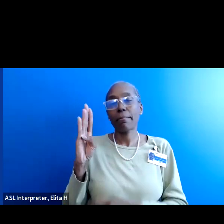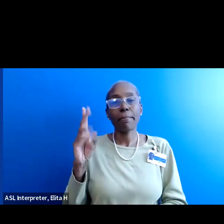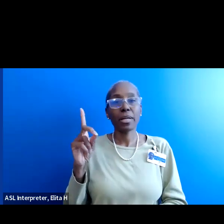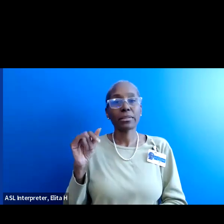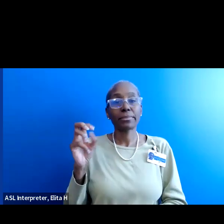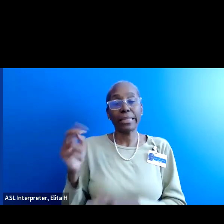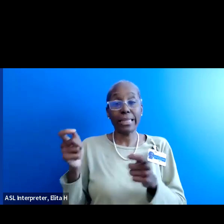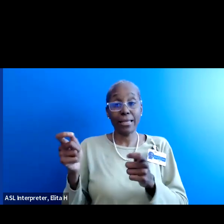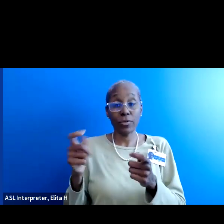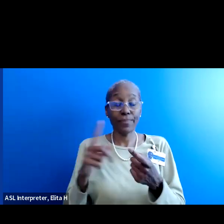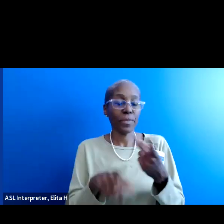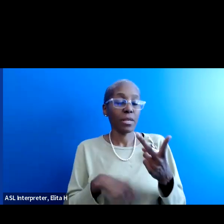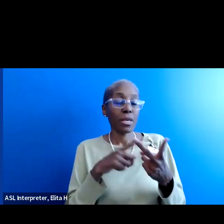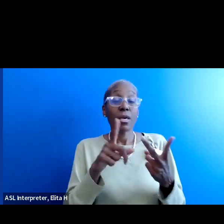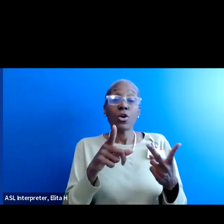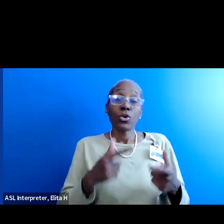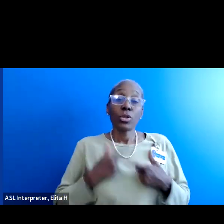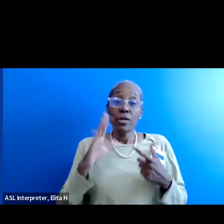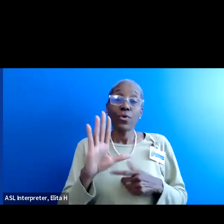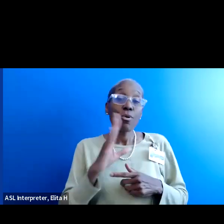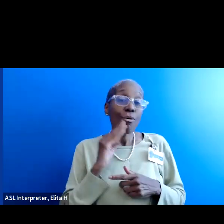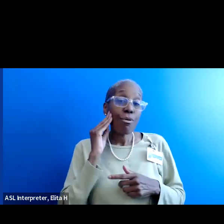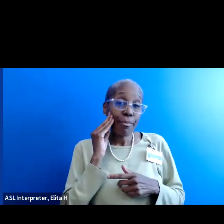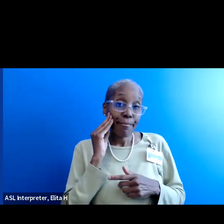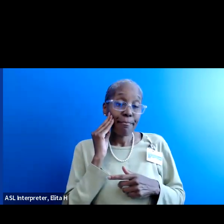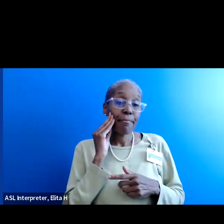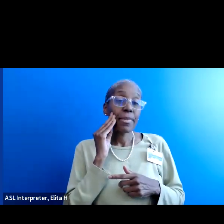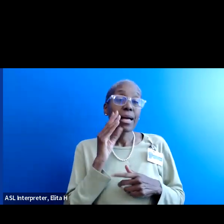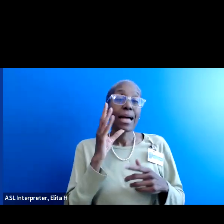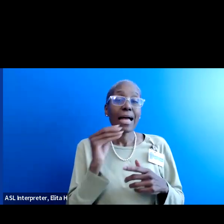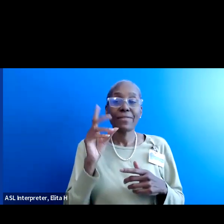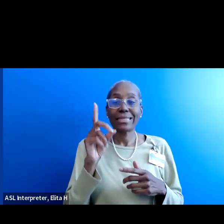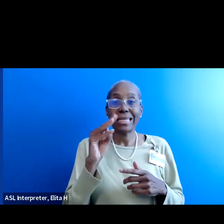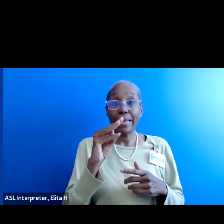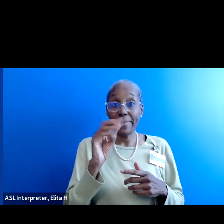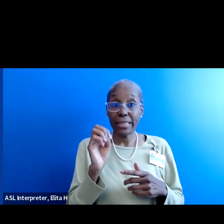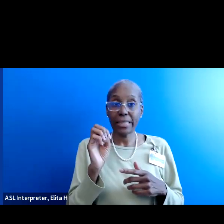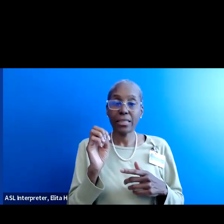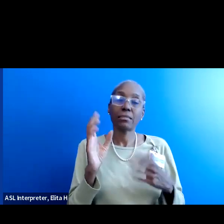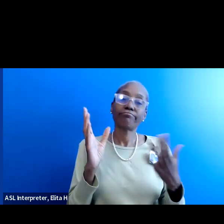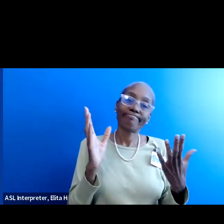If you are living in your own home and have DME, then unless the Ombudsman